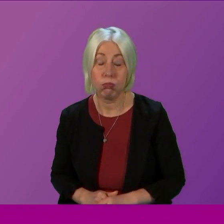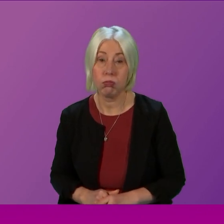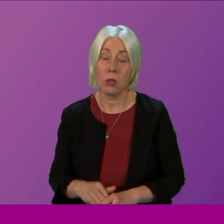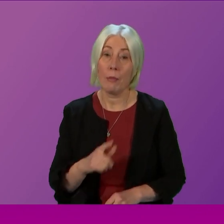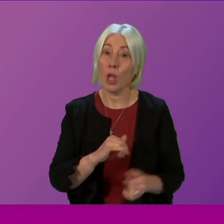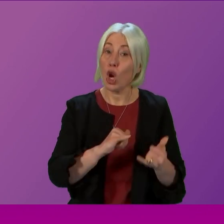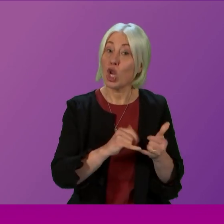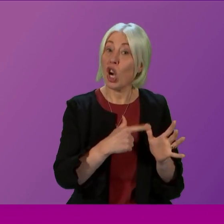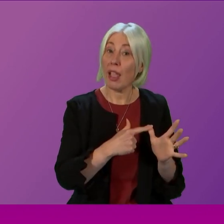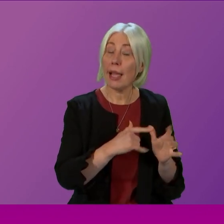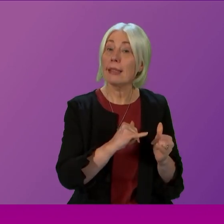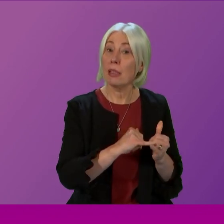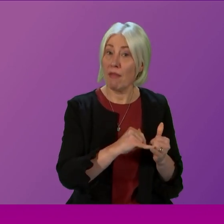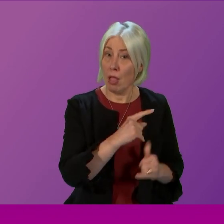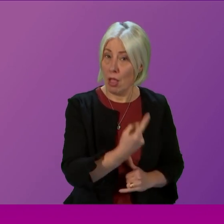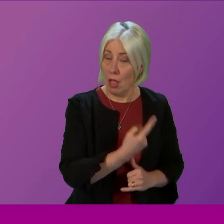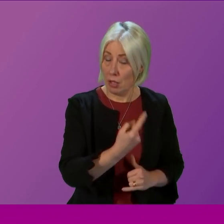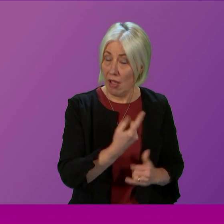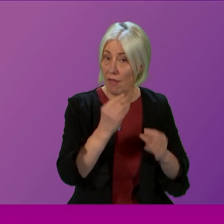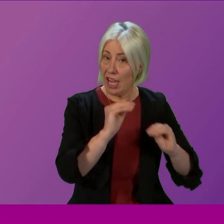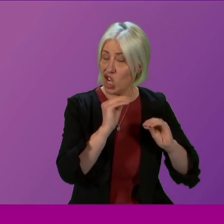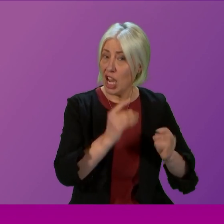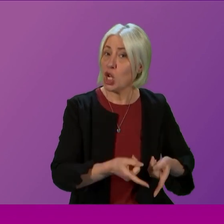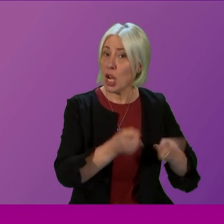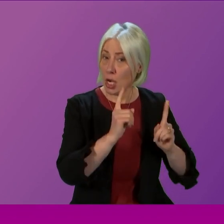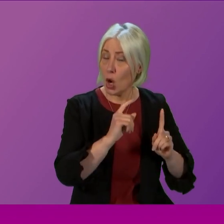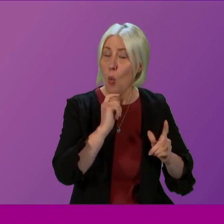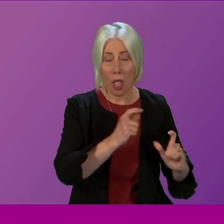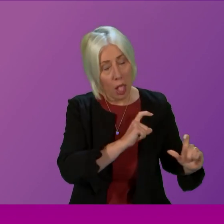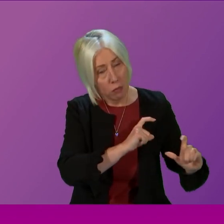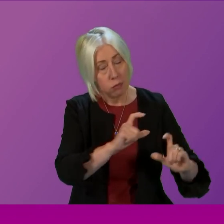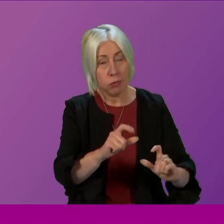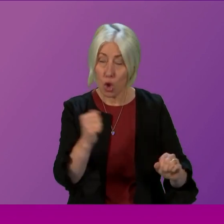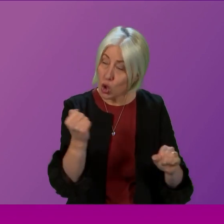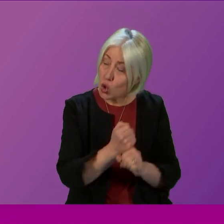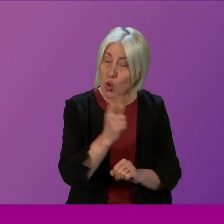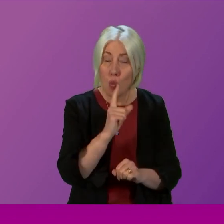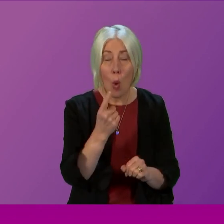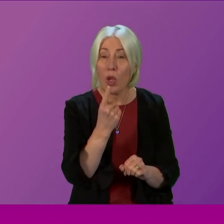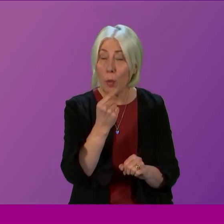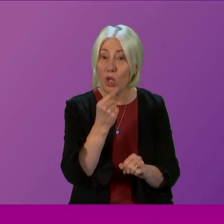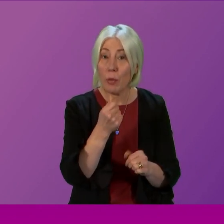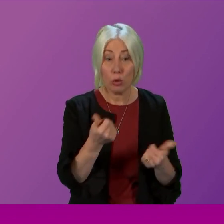Somerville will continue to do everything possible to reach an agreement with COSLA